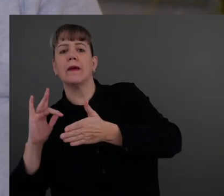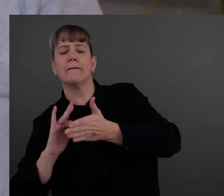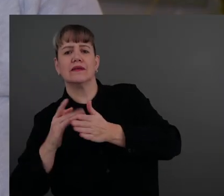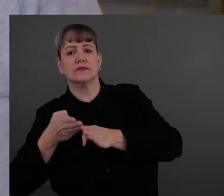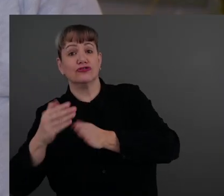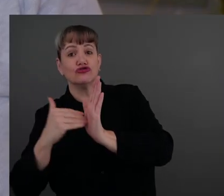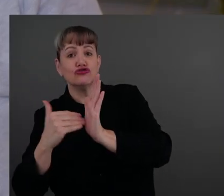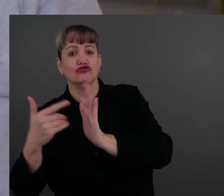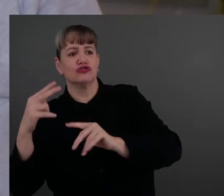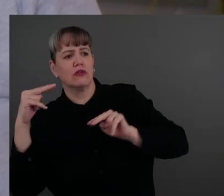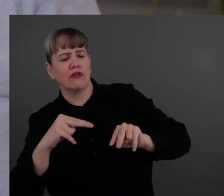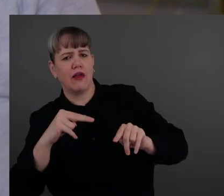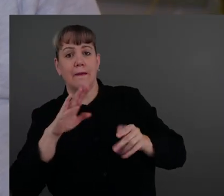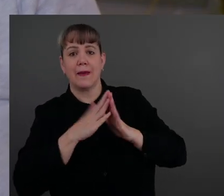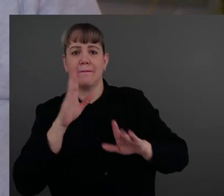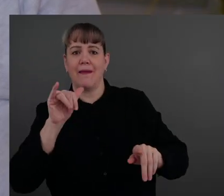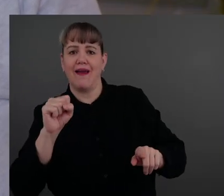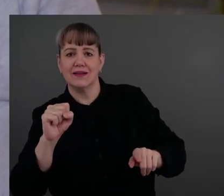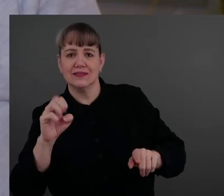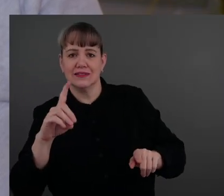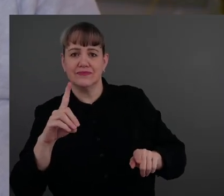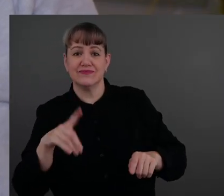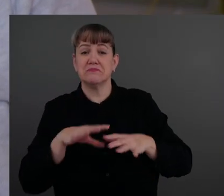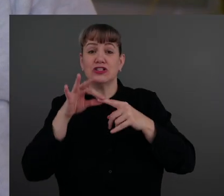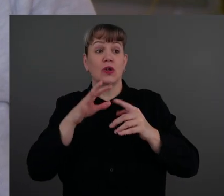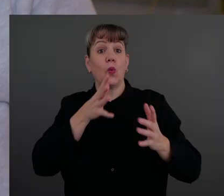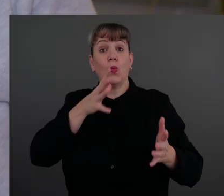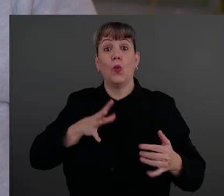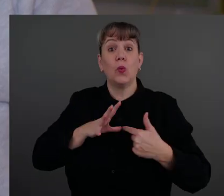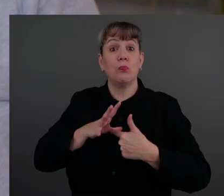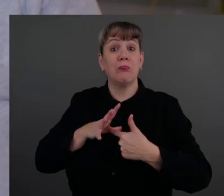about these people coming in, especially when it's a lot of women coming in and being